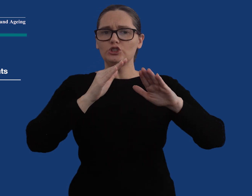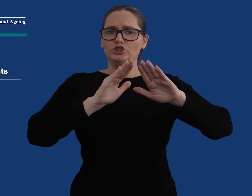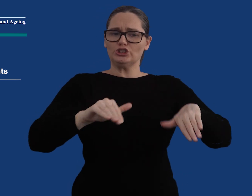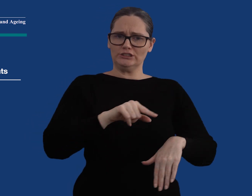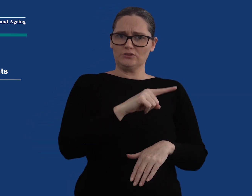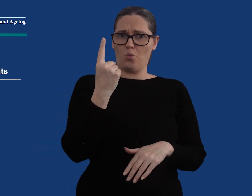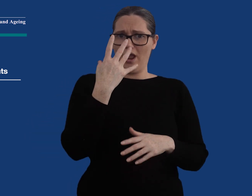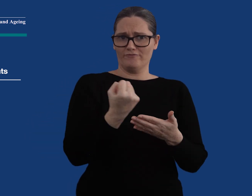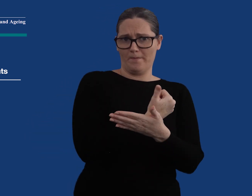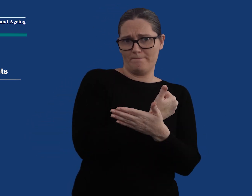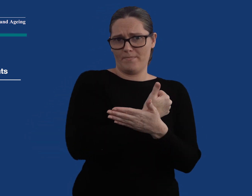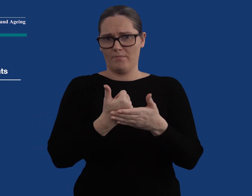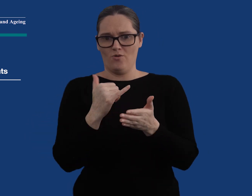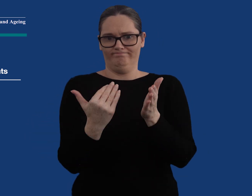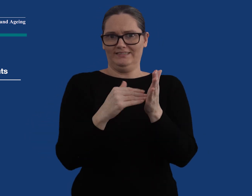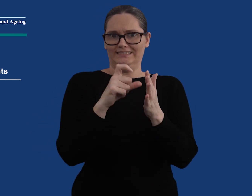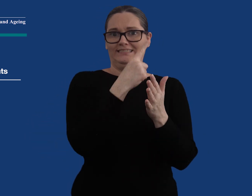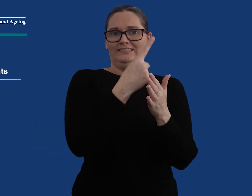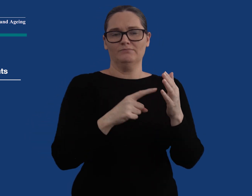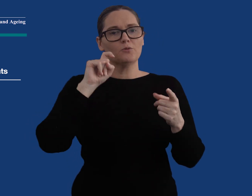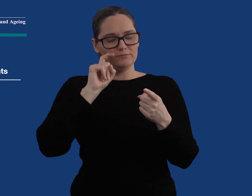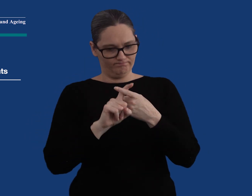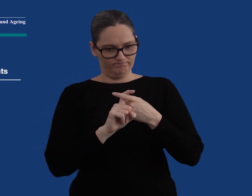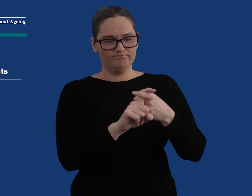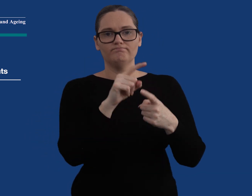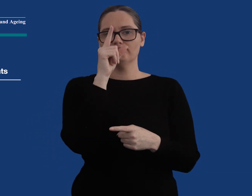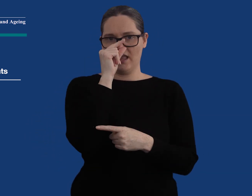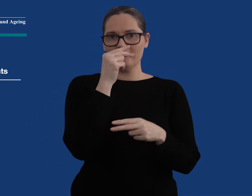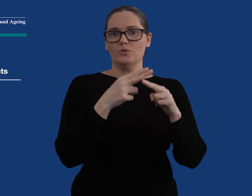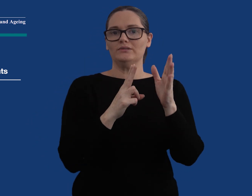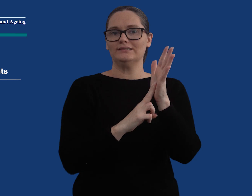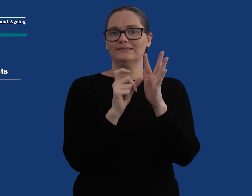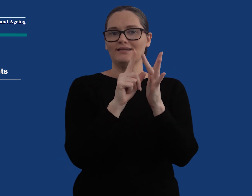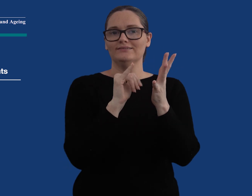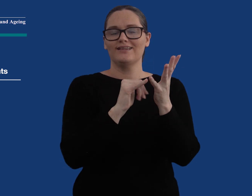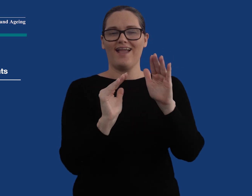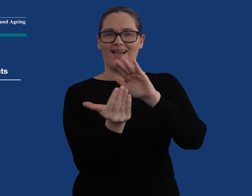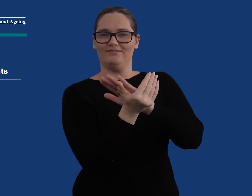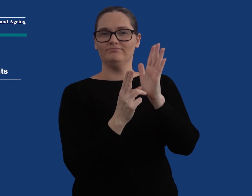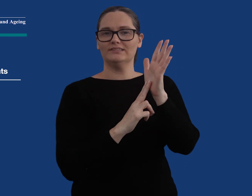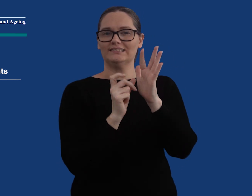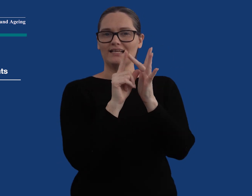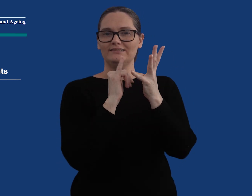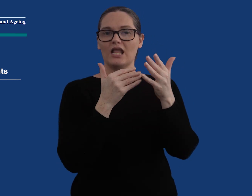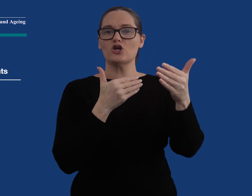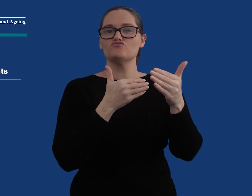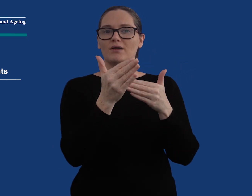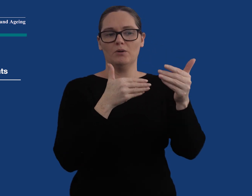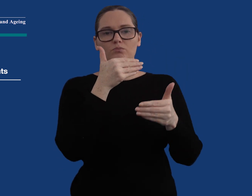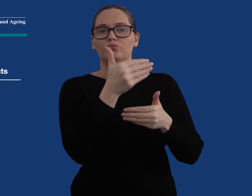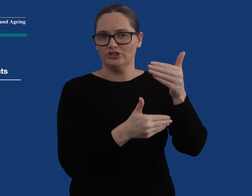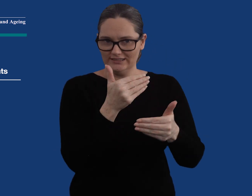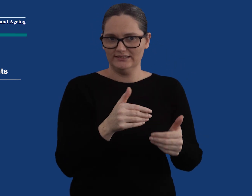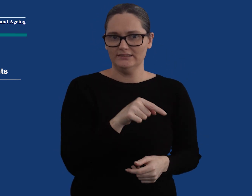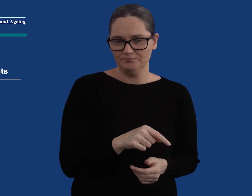Children with permanent and significant disability will continue to be eligible for the NDIS, subject to usual NDIS arrangements.